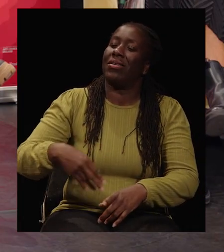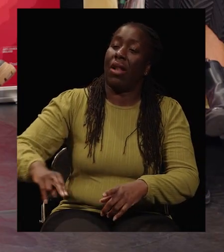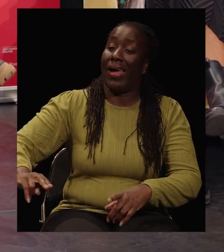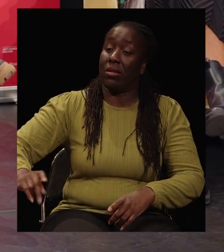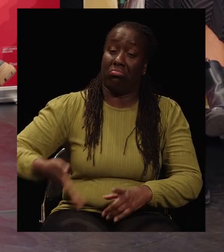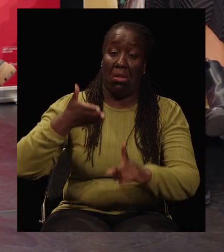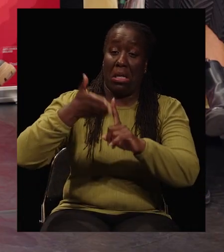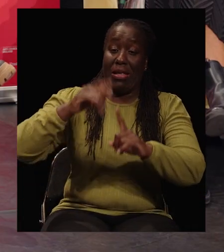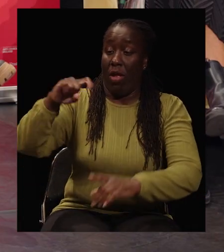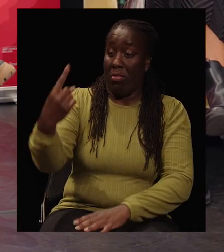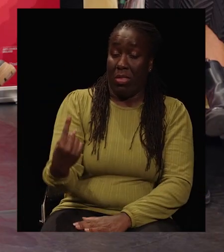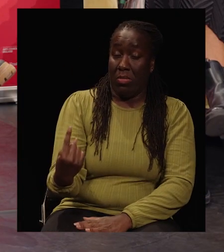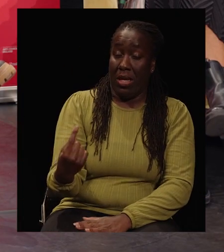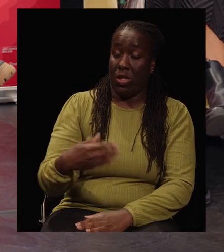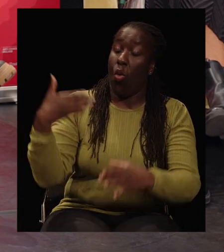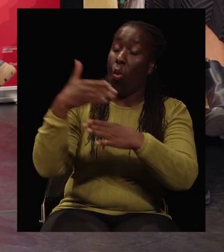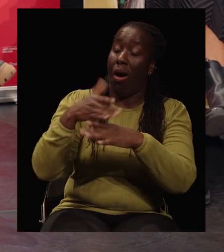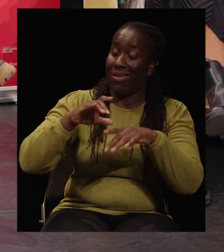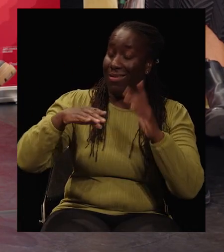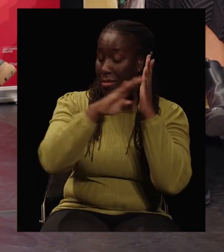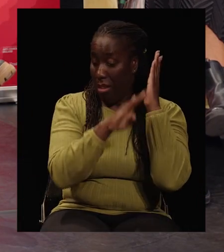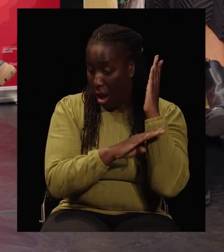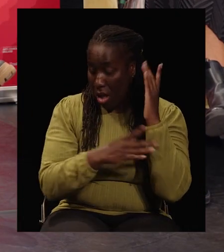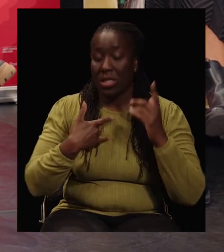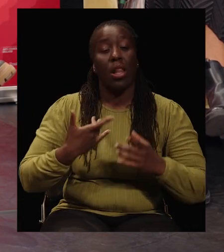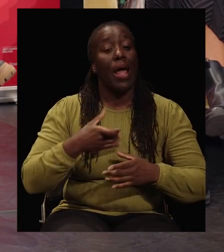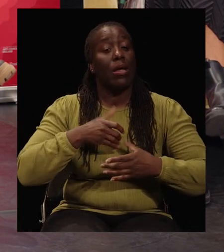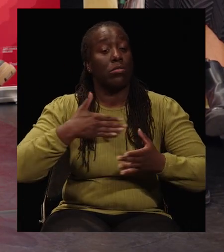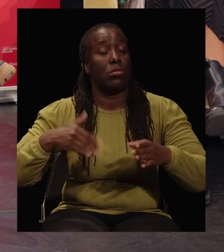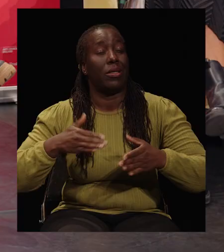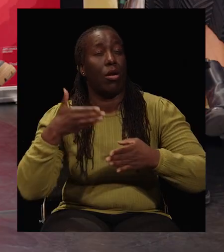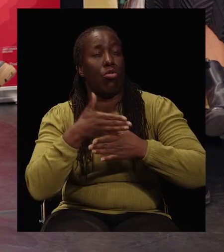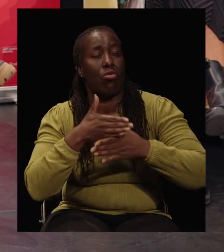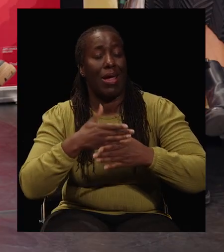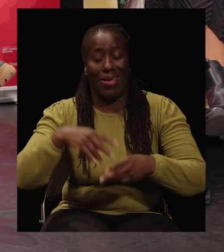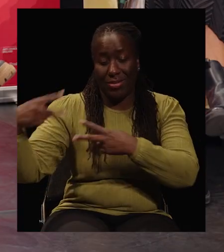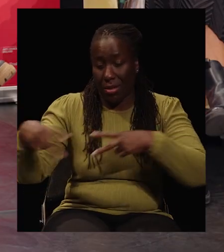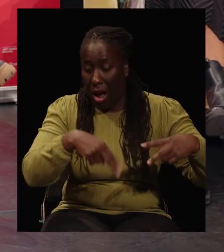who have pursued a career in the arts and in dance specifically in many different ways as a way,